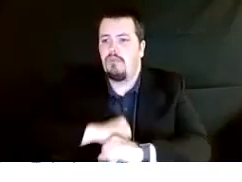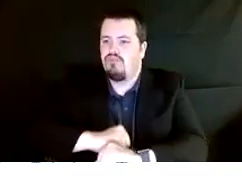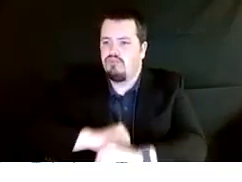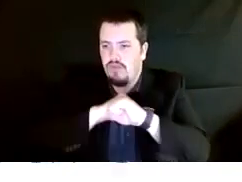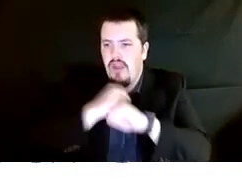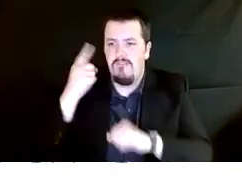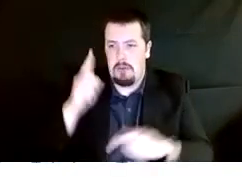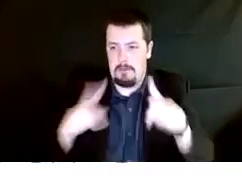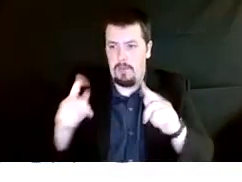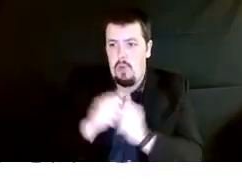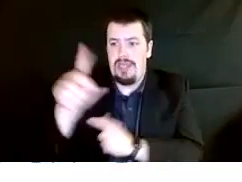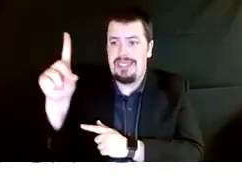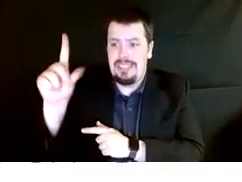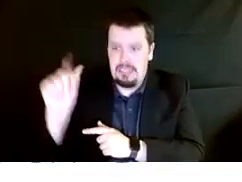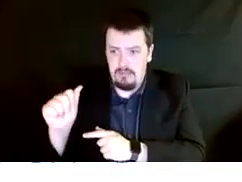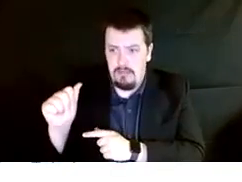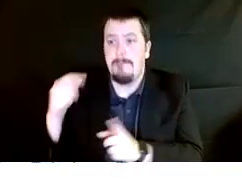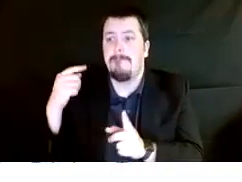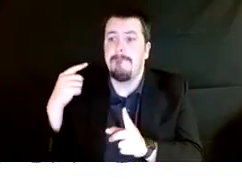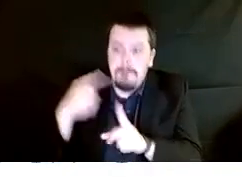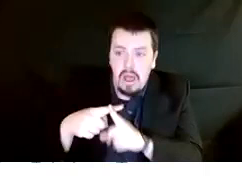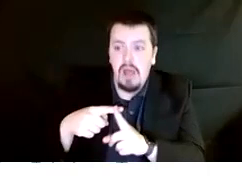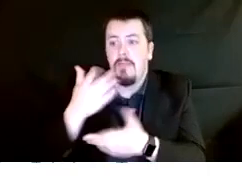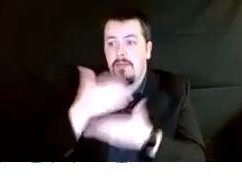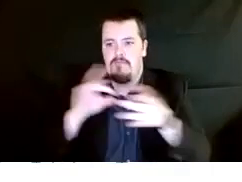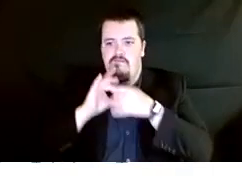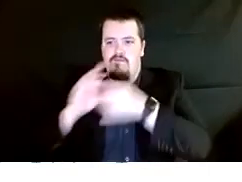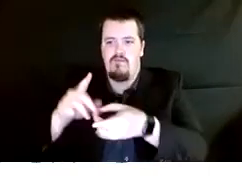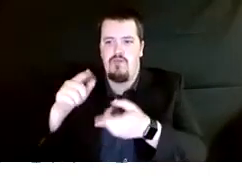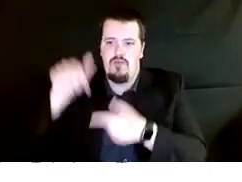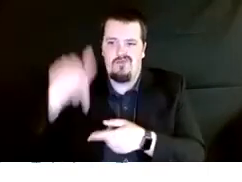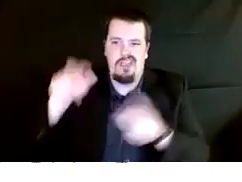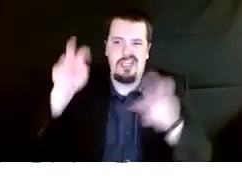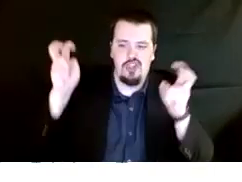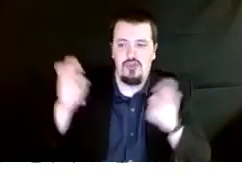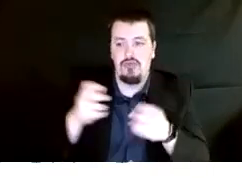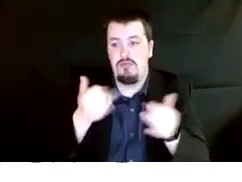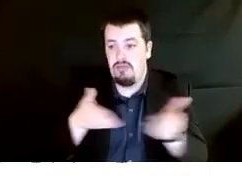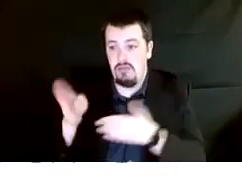disabilities plus some things related to visitors --Brian --this is, this is Martie can